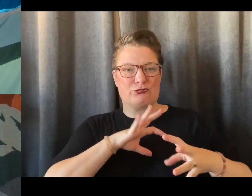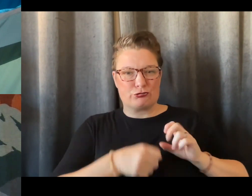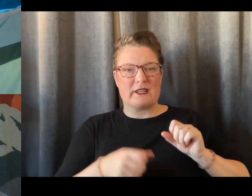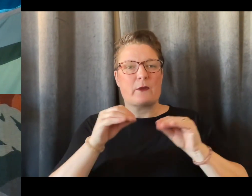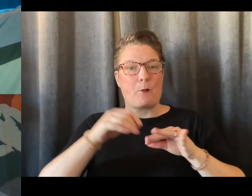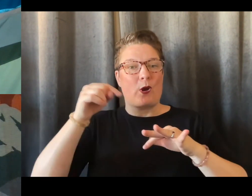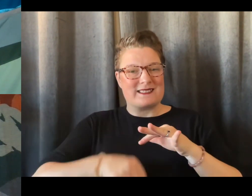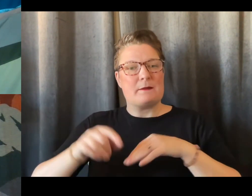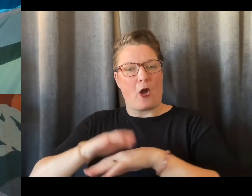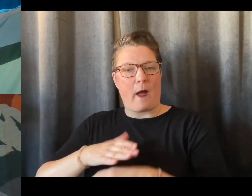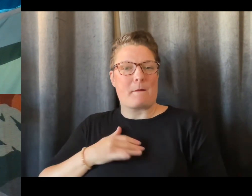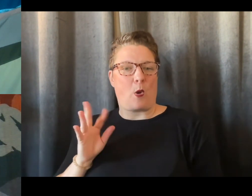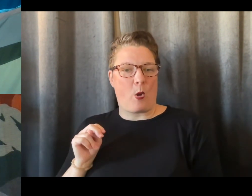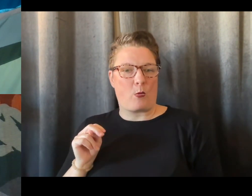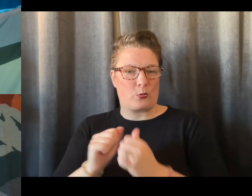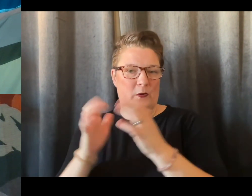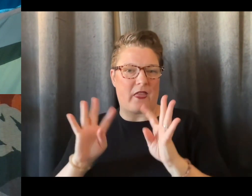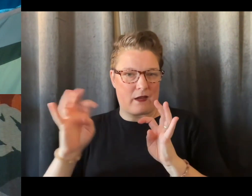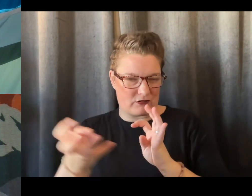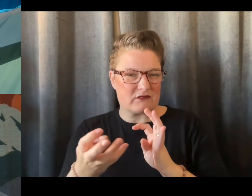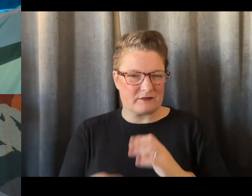Nomy: Yeah Rebekah: Yeah and Nomy: it makes me think, oh,